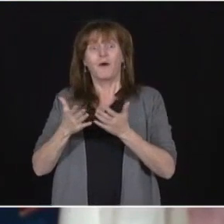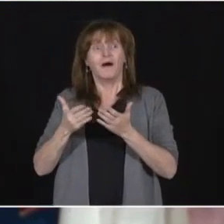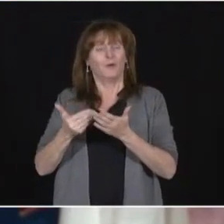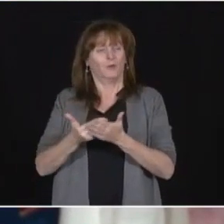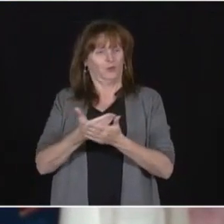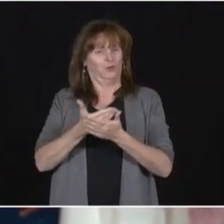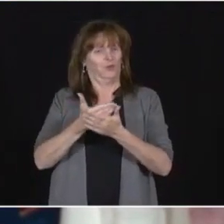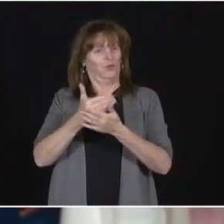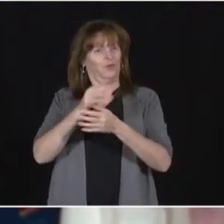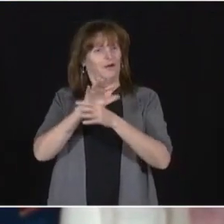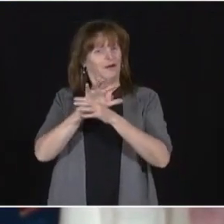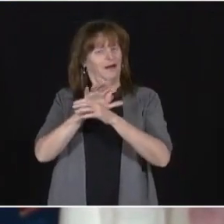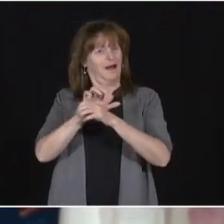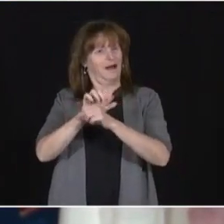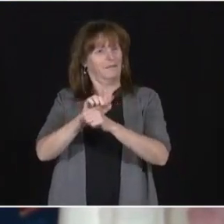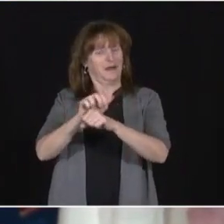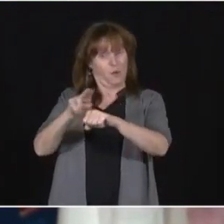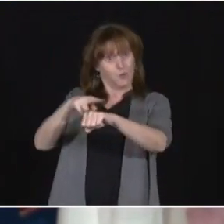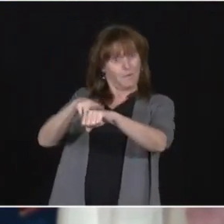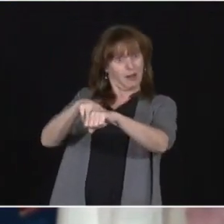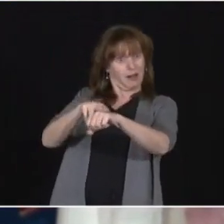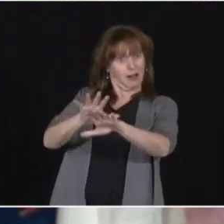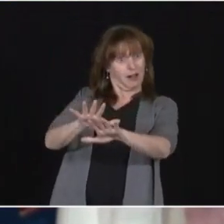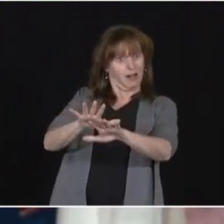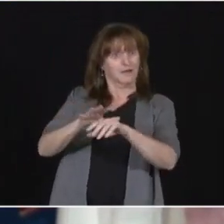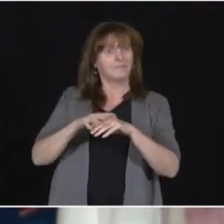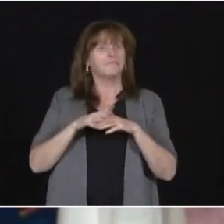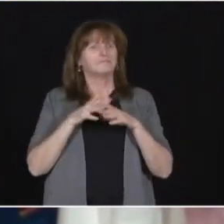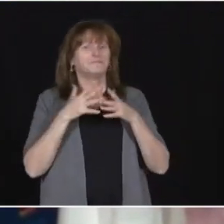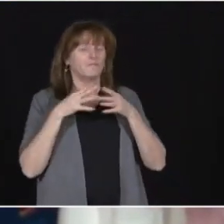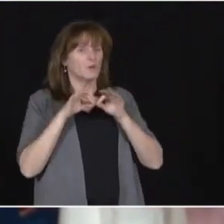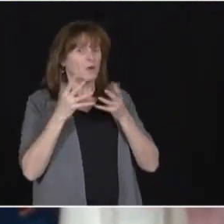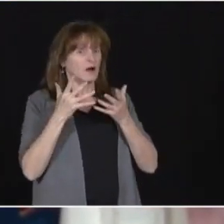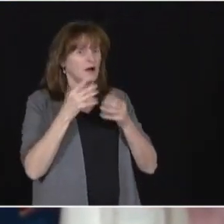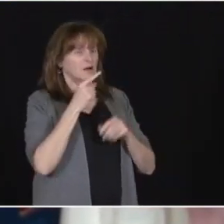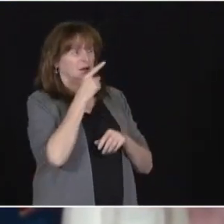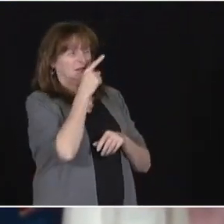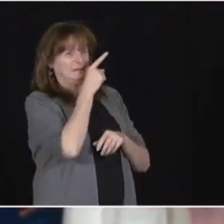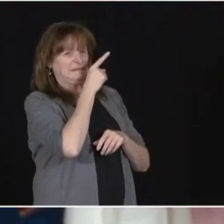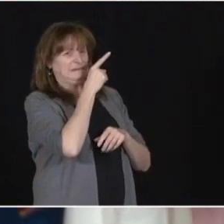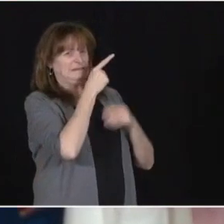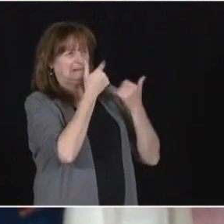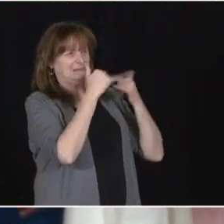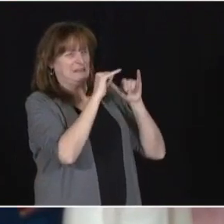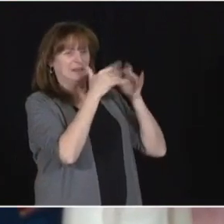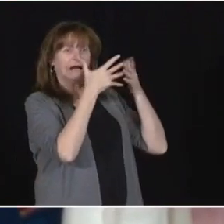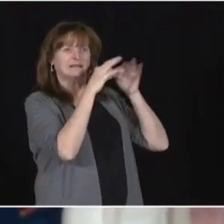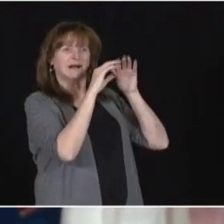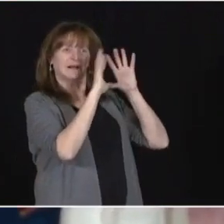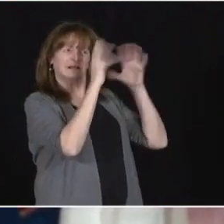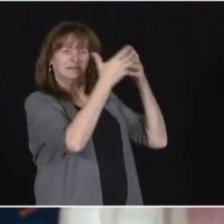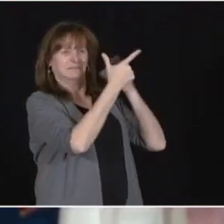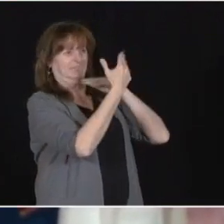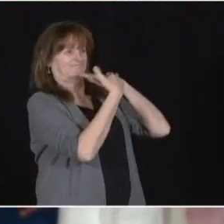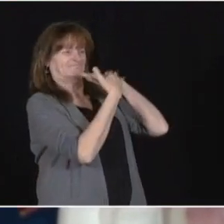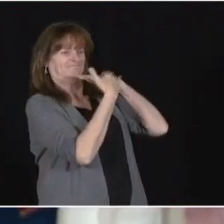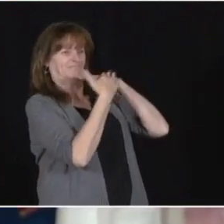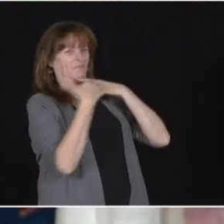we are working with our key partners to protect everyone's health and safety. And we are watching the trends like a hawk right now. We are watching the rate of the spread.